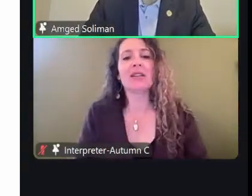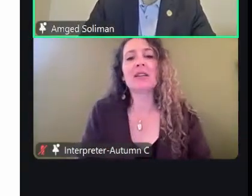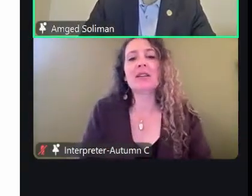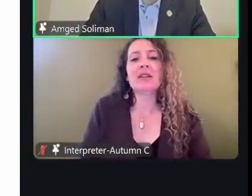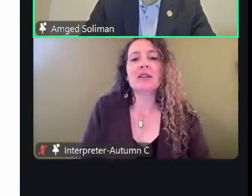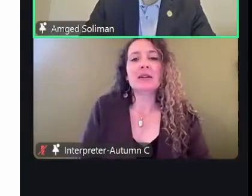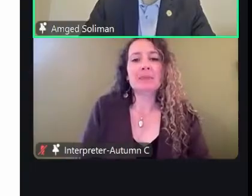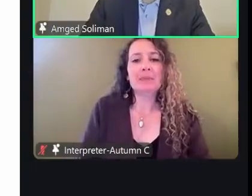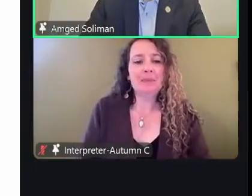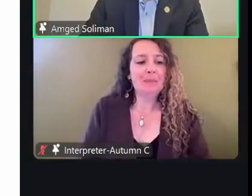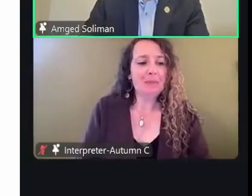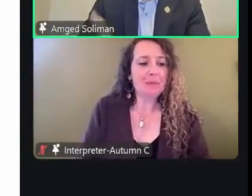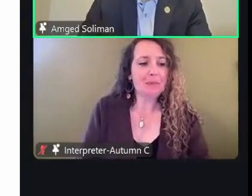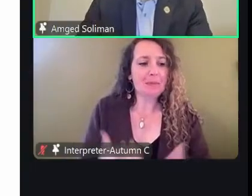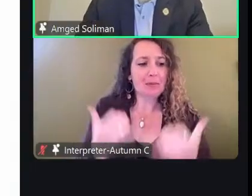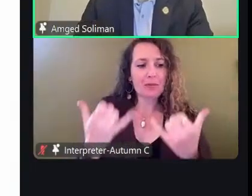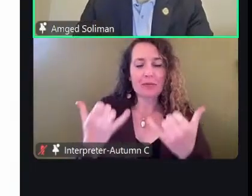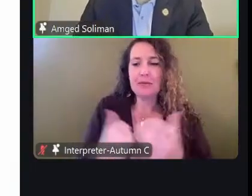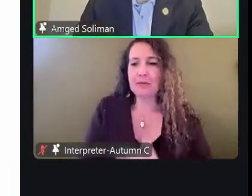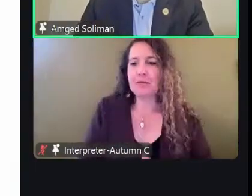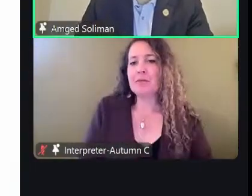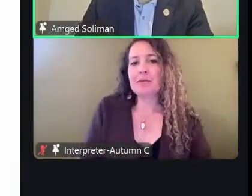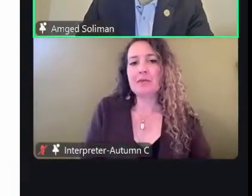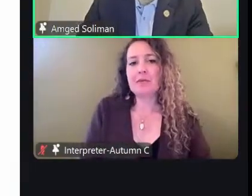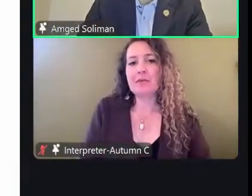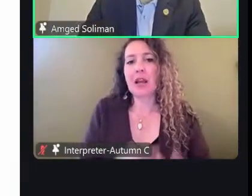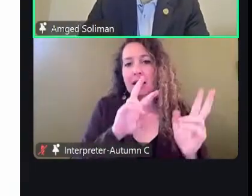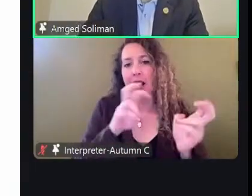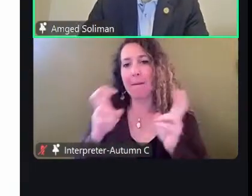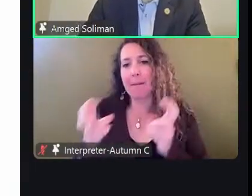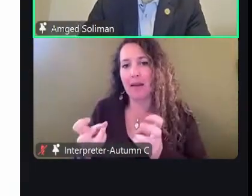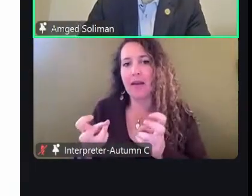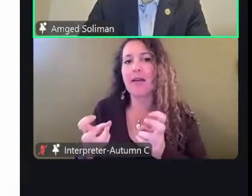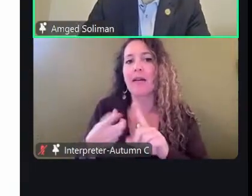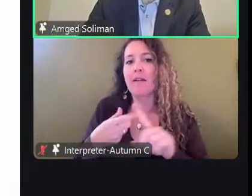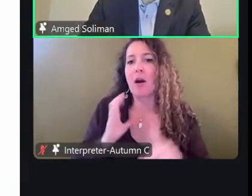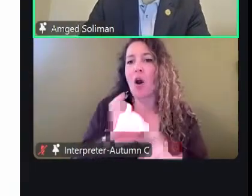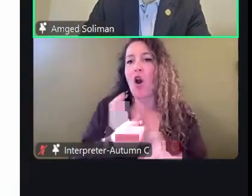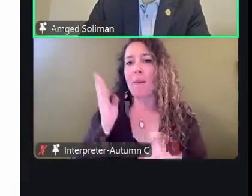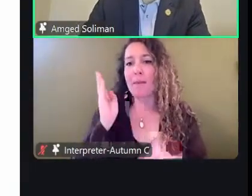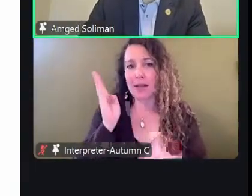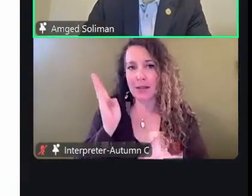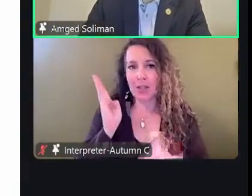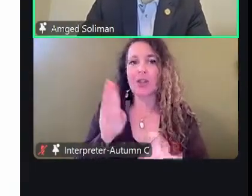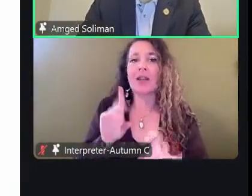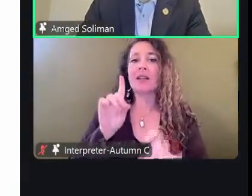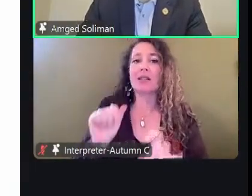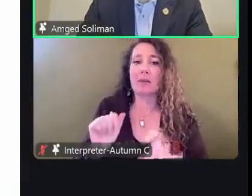So uh today's topic title uh for my presentation is a disability clinical care and competency